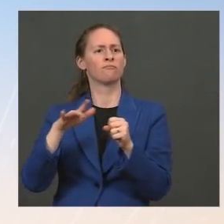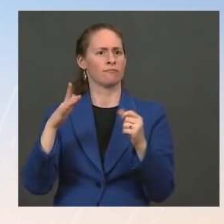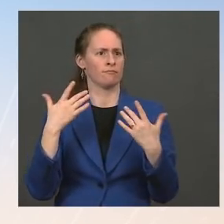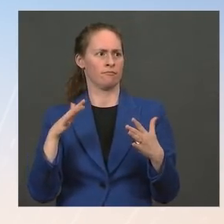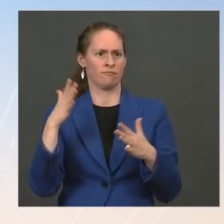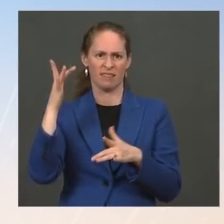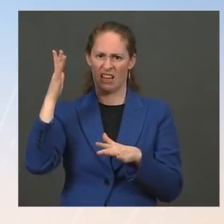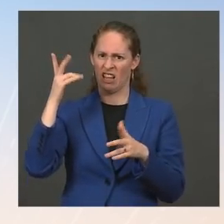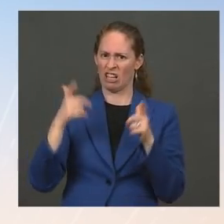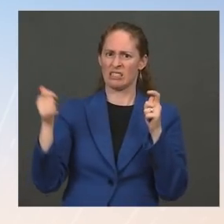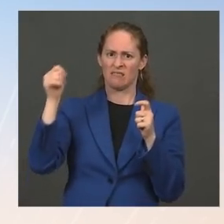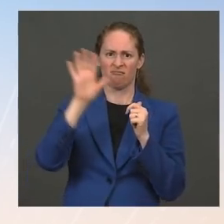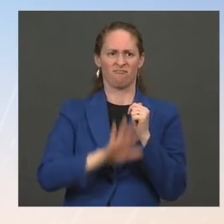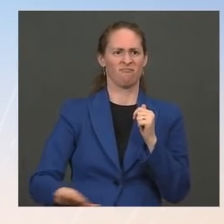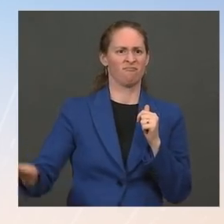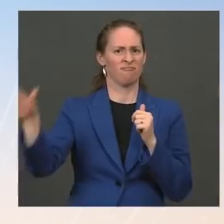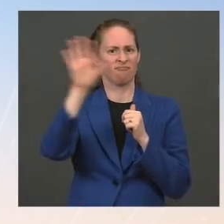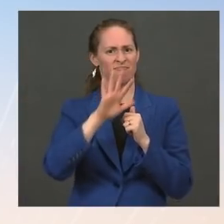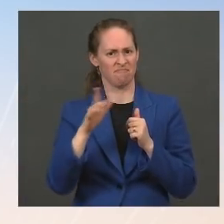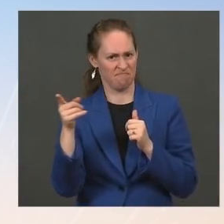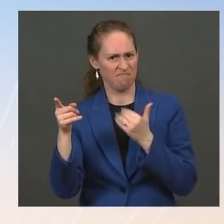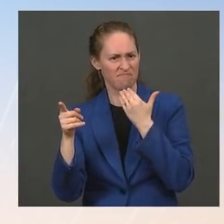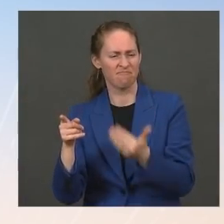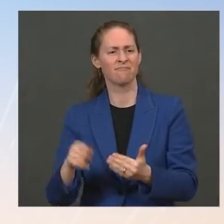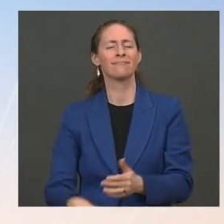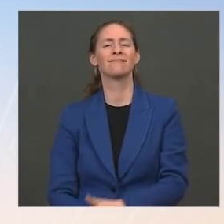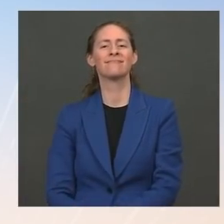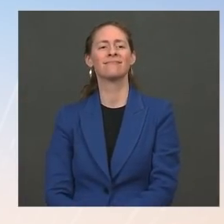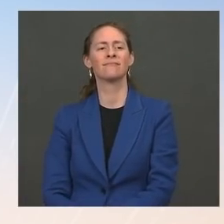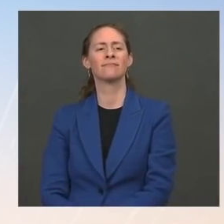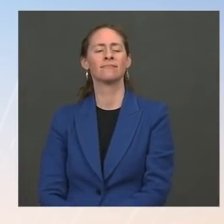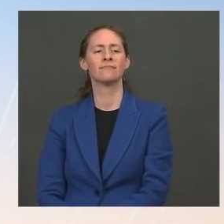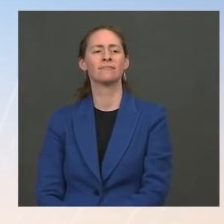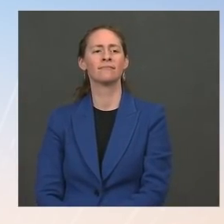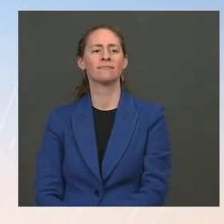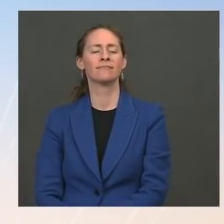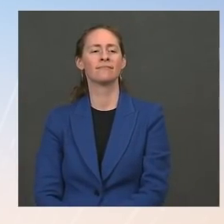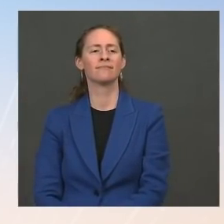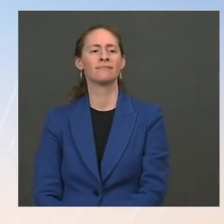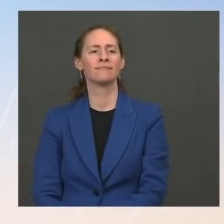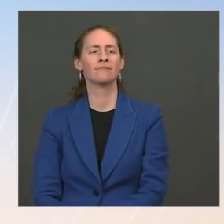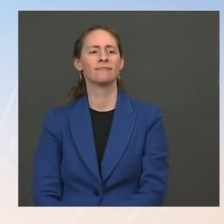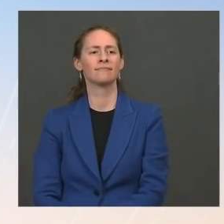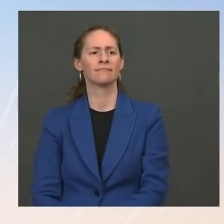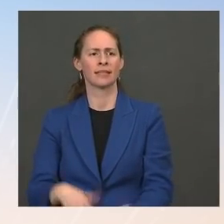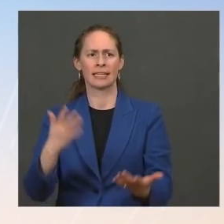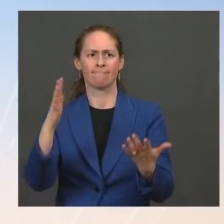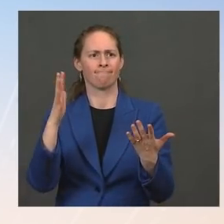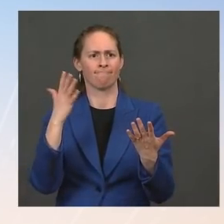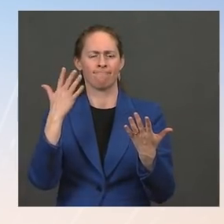I can't assess exactly what led to any confusion, but what -- OMB put out a comment --